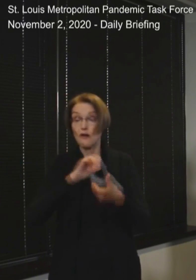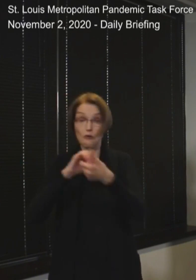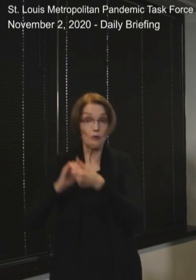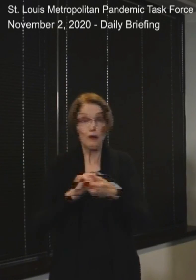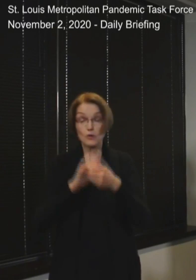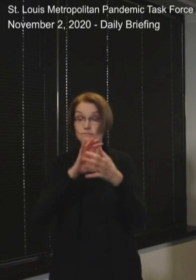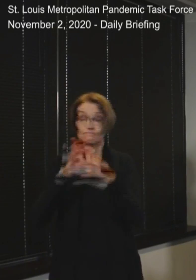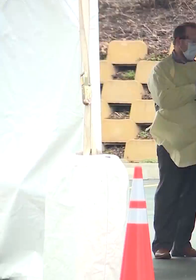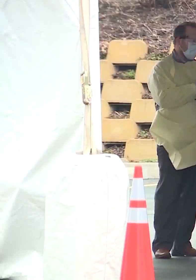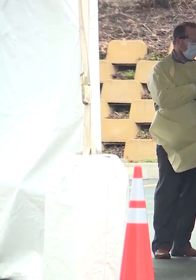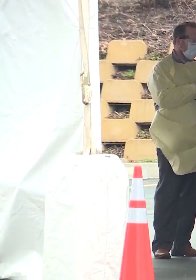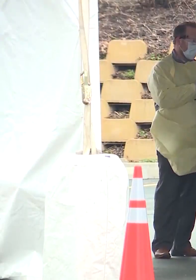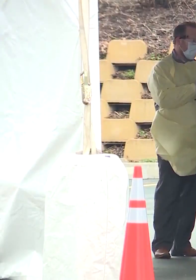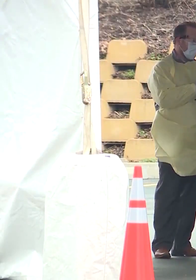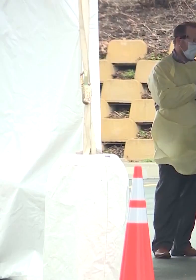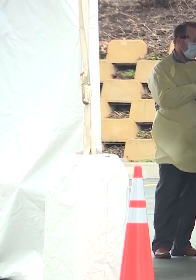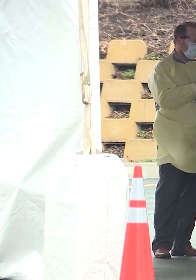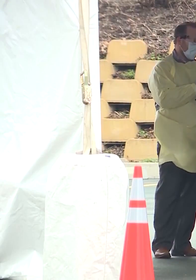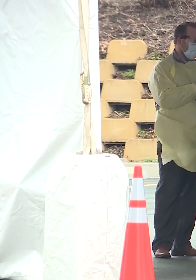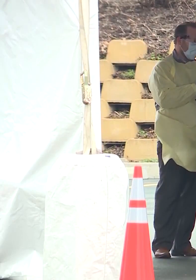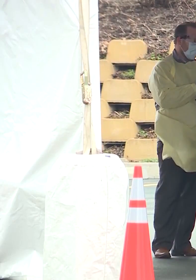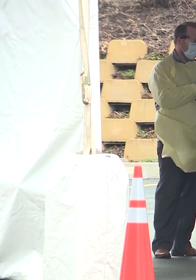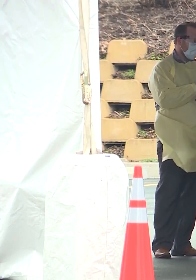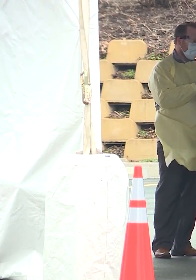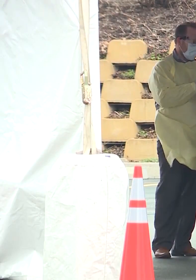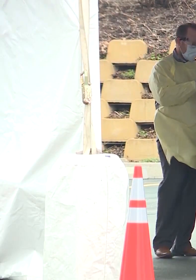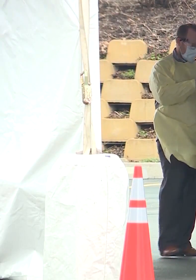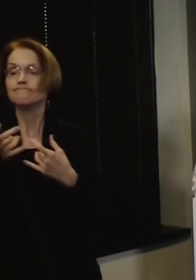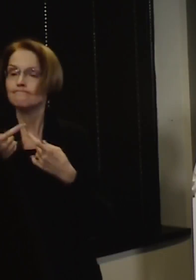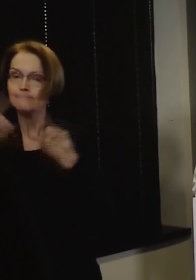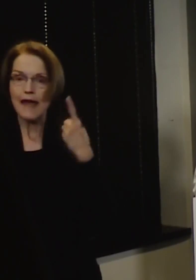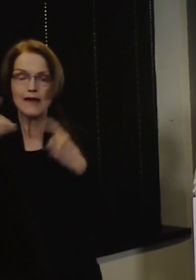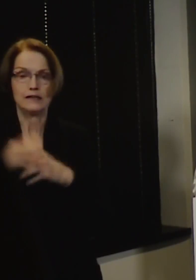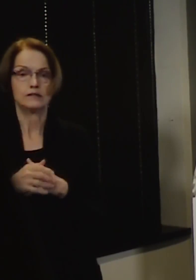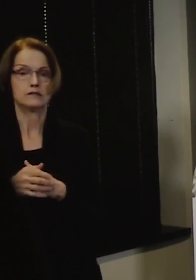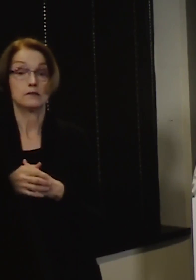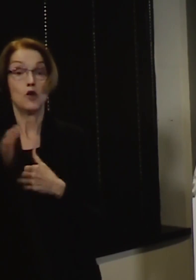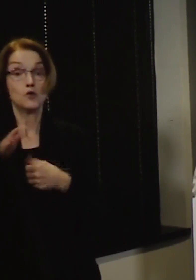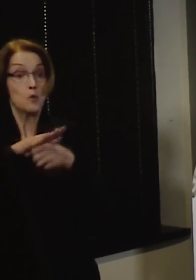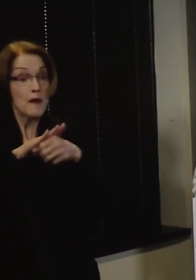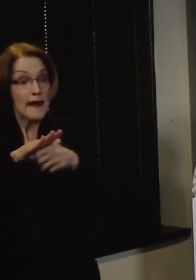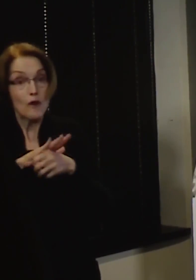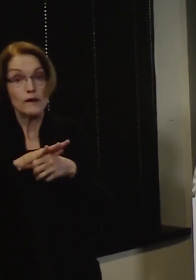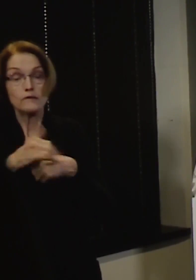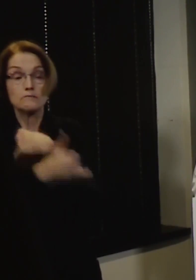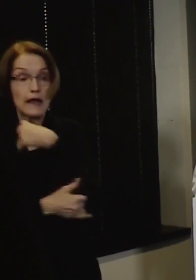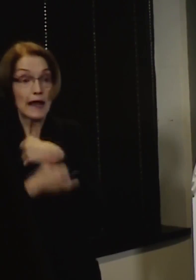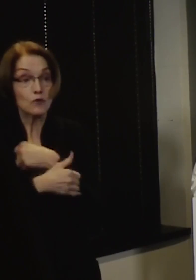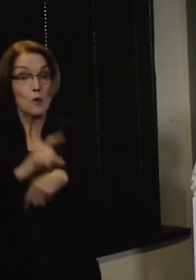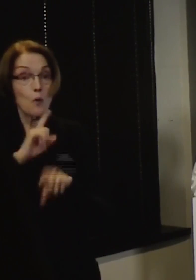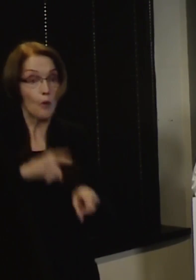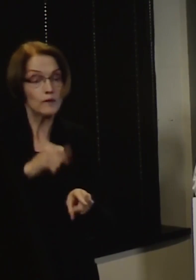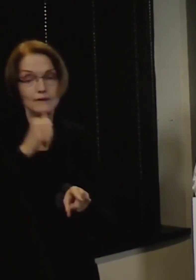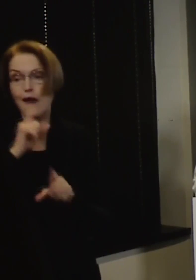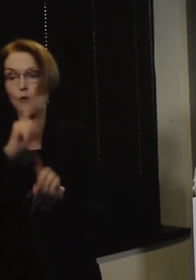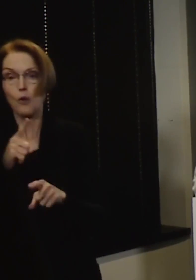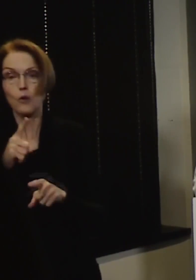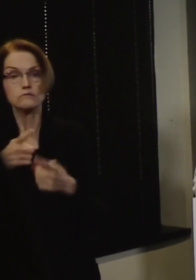RIGHT NOW. AND WITHOUT REALLY THE COOPERATION. THE ENTIRE REGION WE'RE GOING TO HAVE A VERY DIFFICULT TIME TURNING THESE NUMBERS AROUND AND THAT